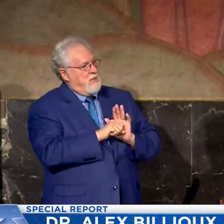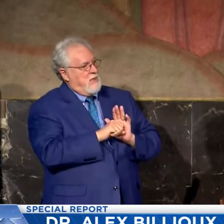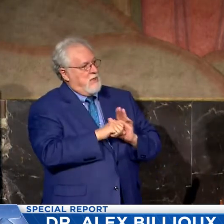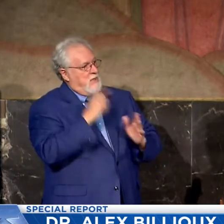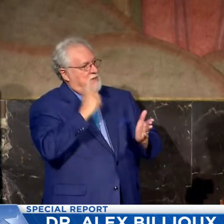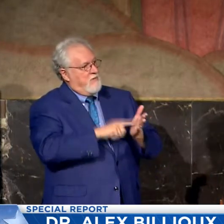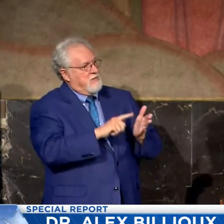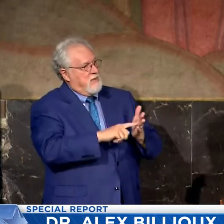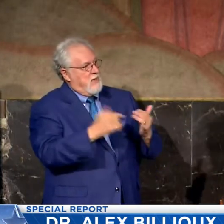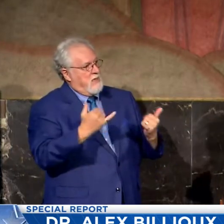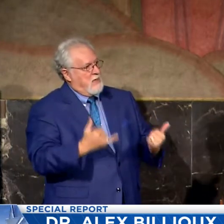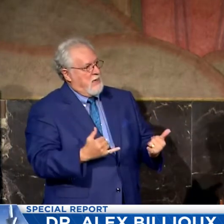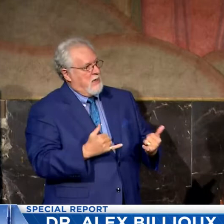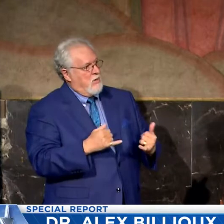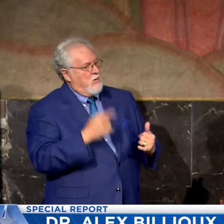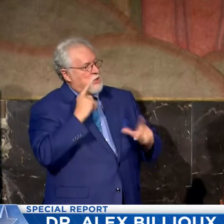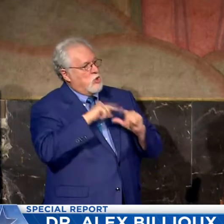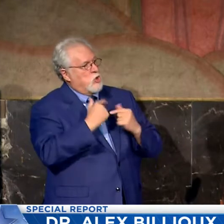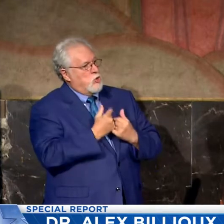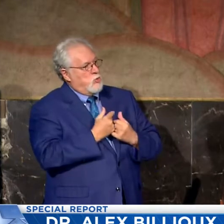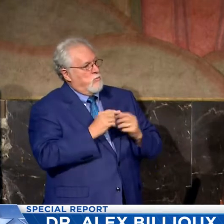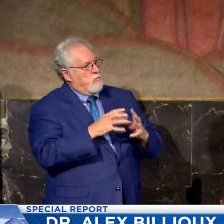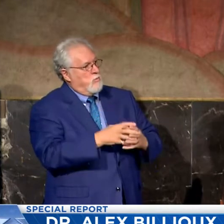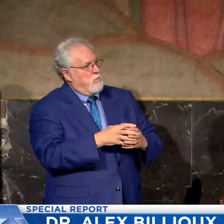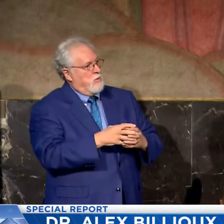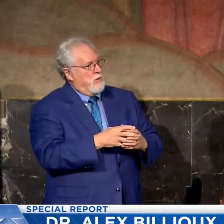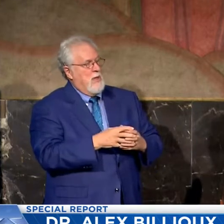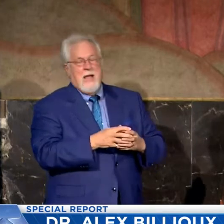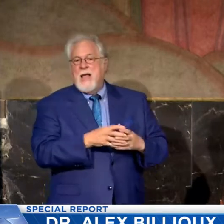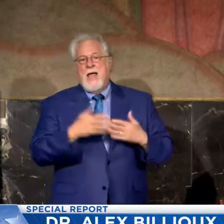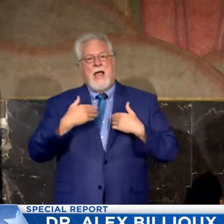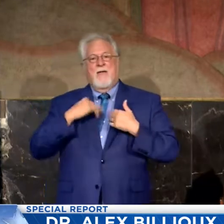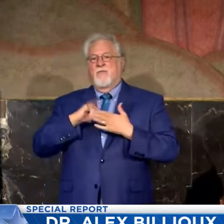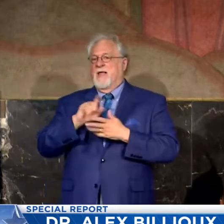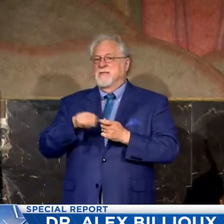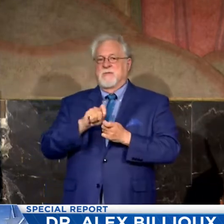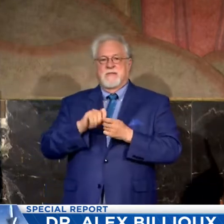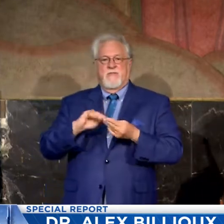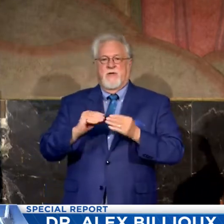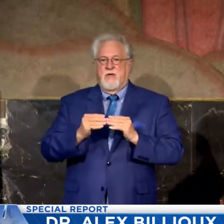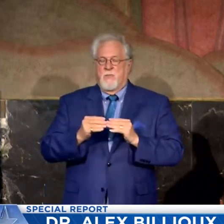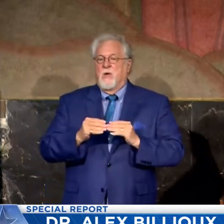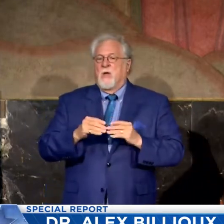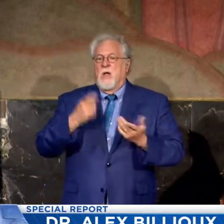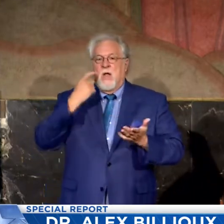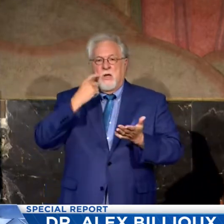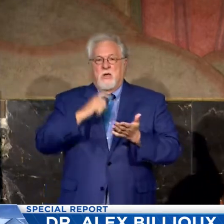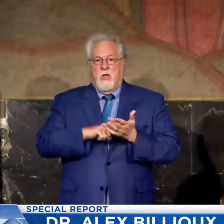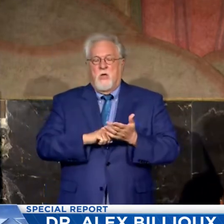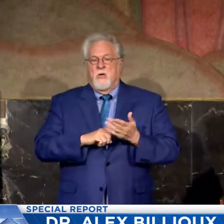THROUGHOUT THE STATE. HOW MANY FACILITIES IS THE STATE GOING TO BE INVESTIGATING